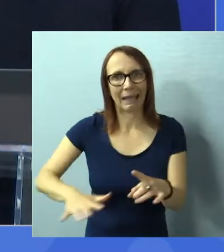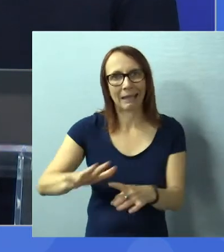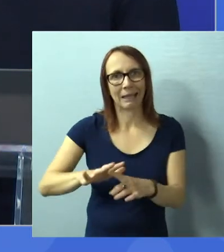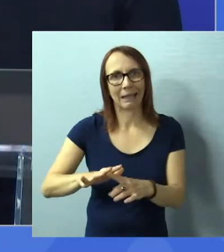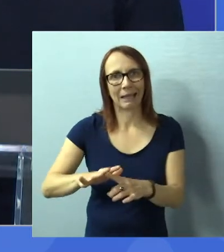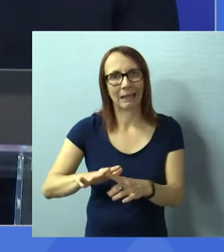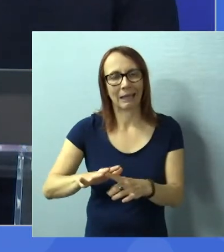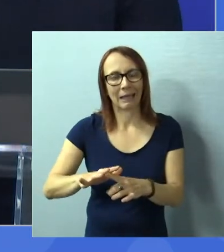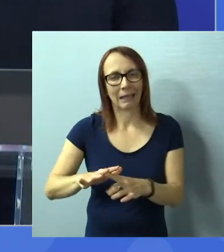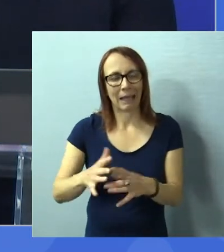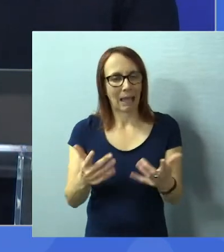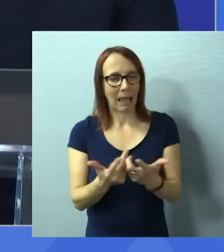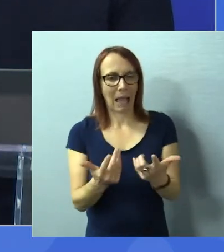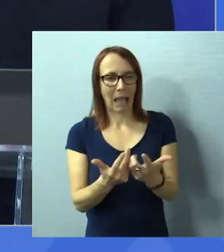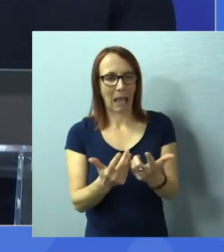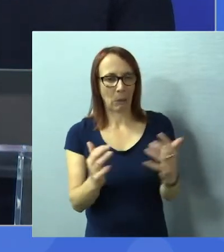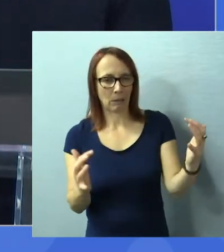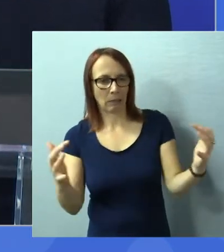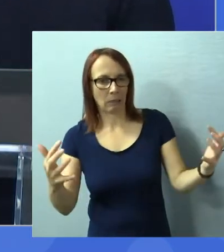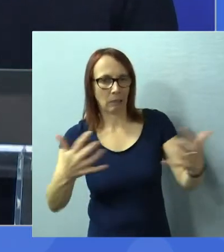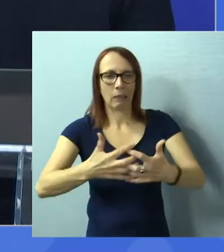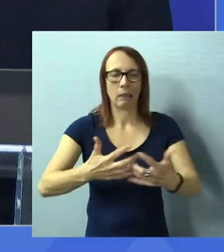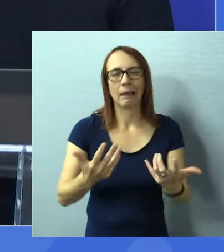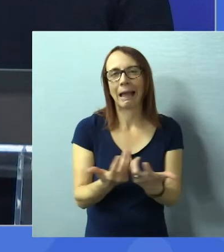differences when these two Parliament's have different priorities for what may